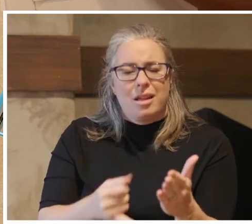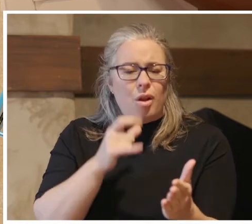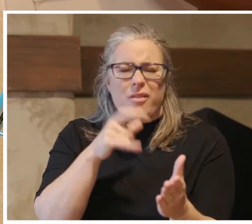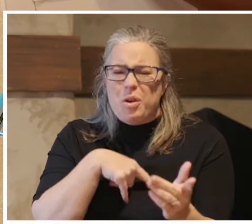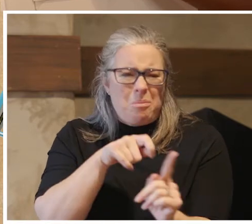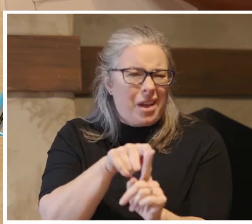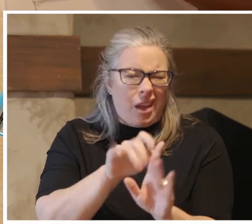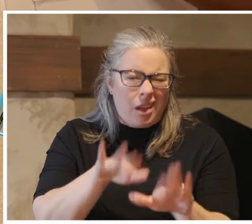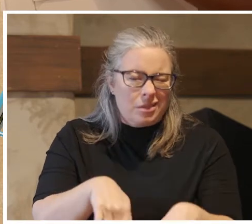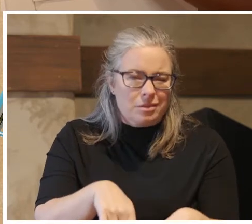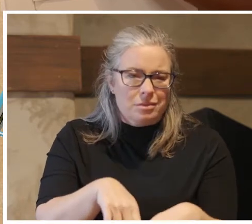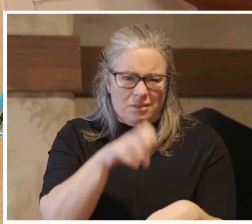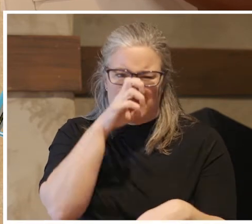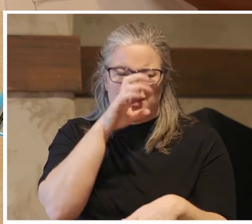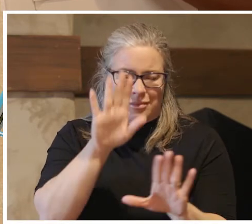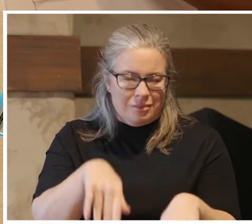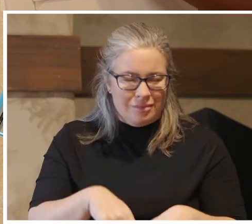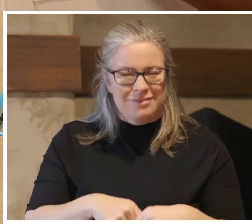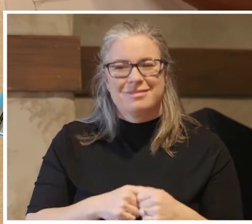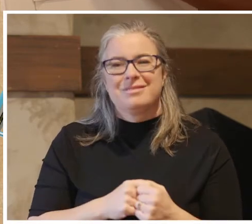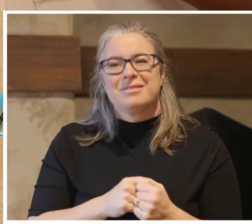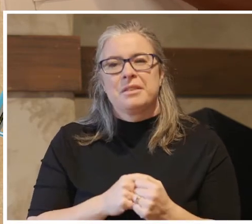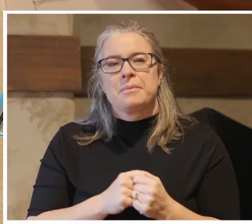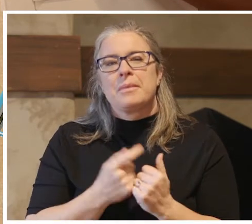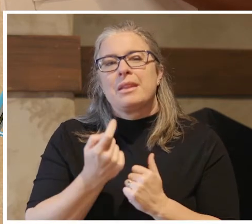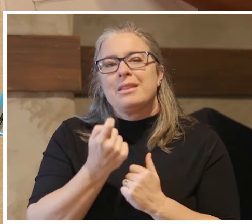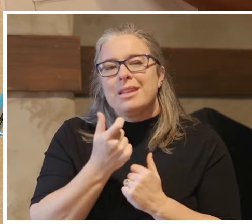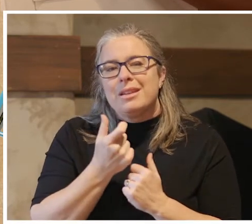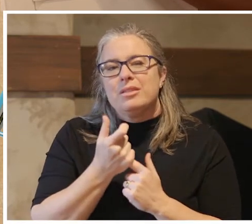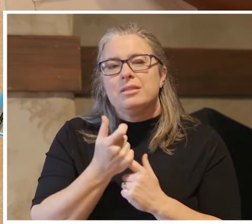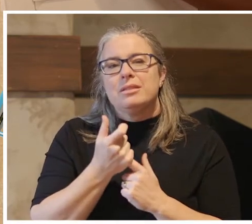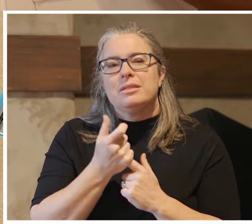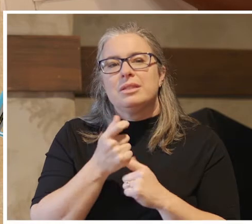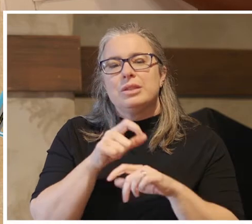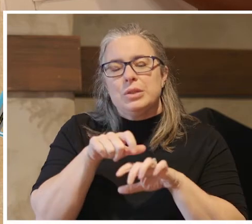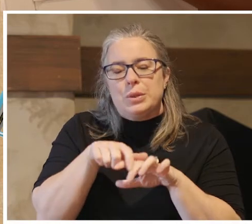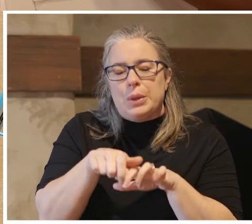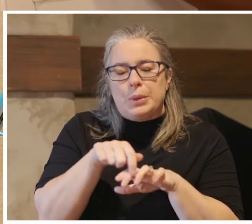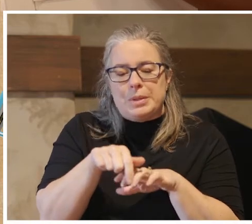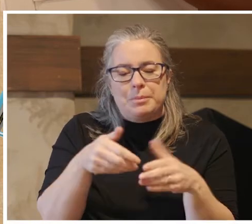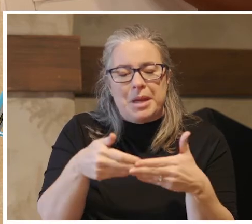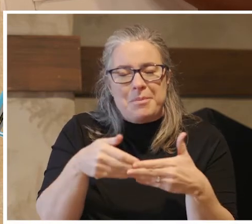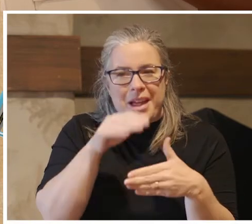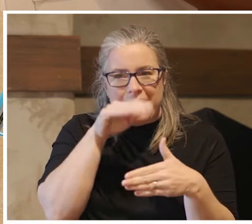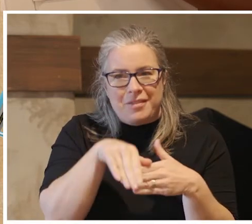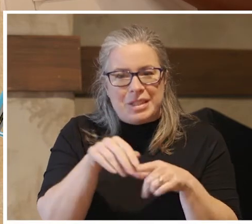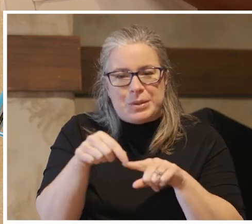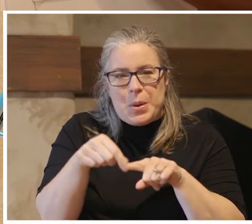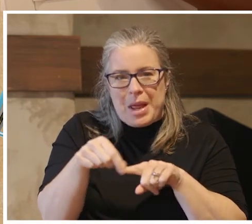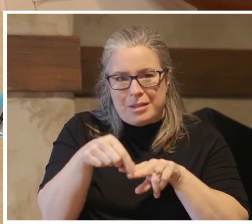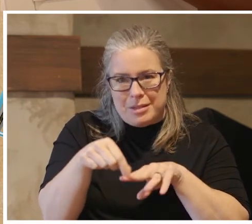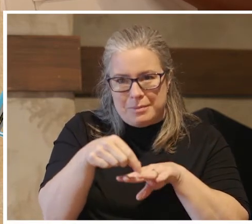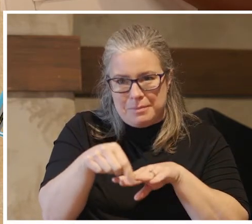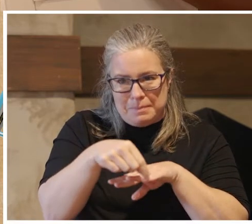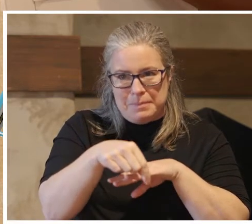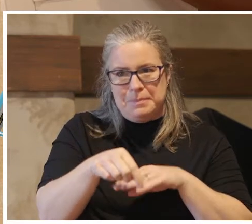and you don't have to be too picky. And there's the little toenails, he's got little baby elephant toenails.